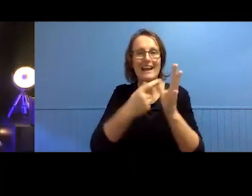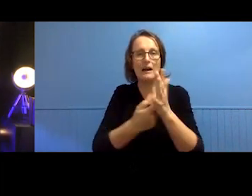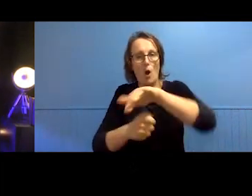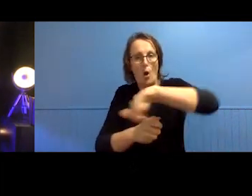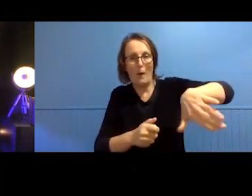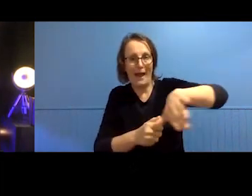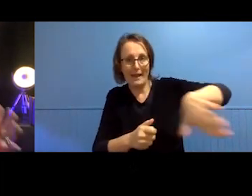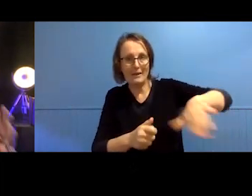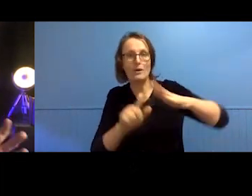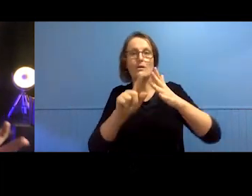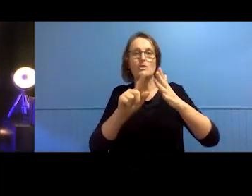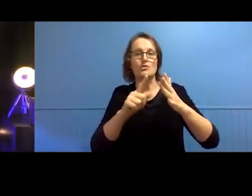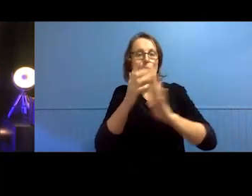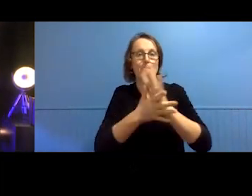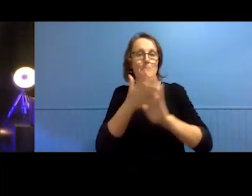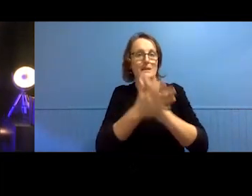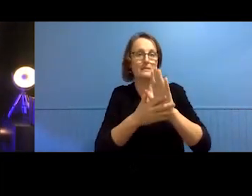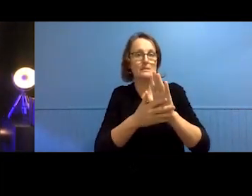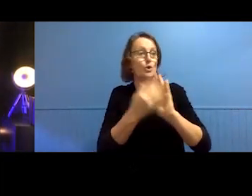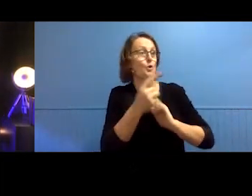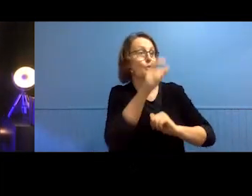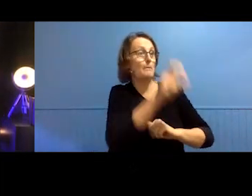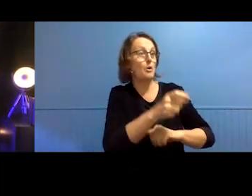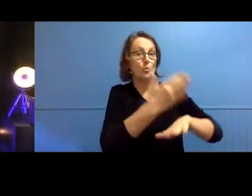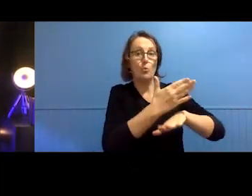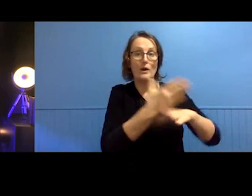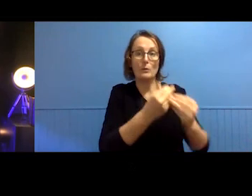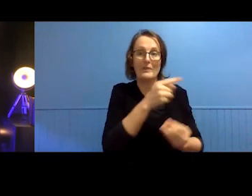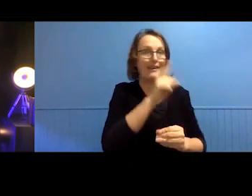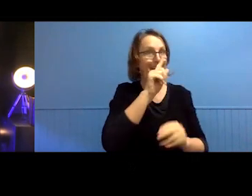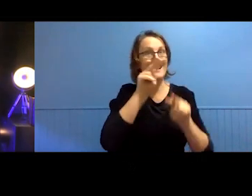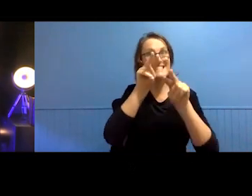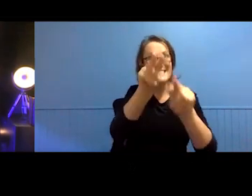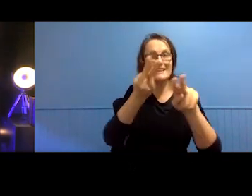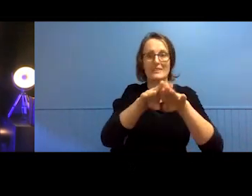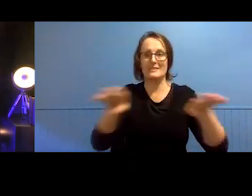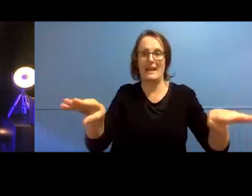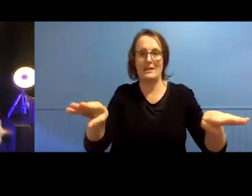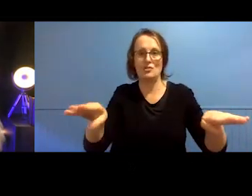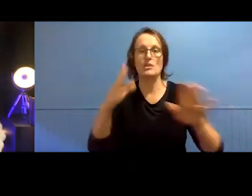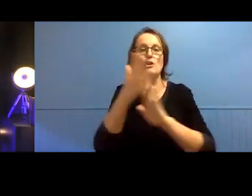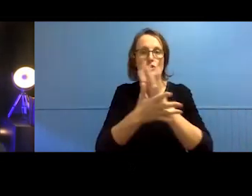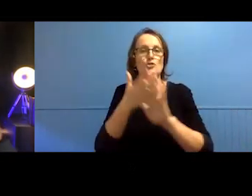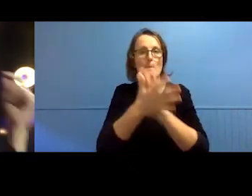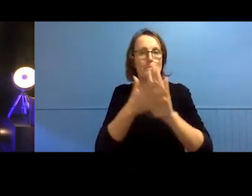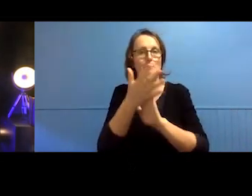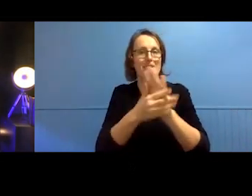operating it can't see the stage is a really good way to go which means they're going to be seeing the stream through the same stream that